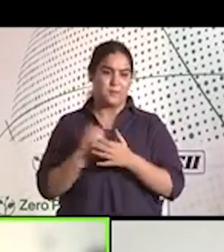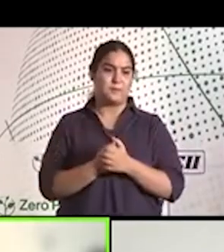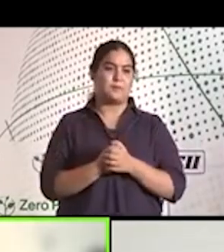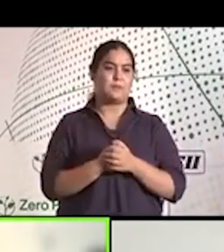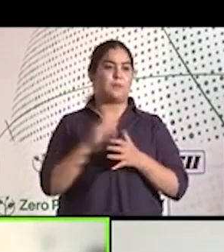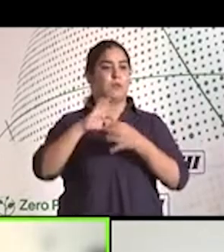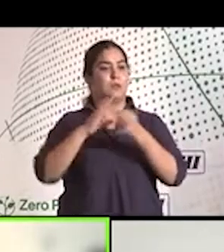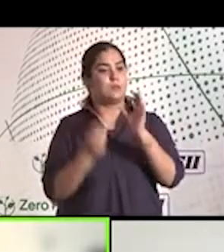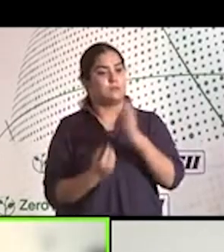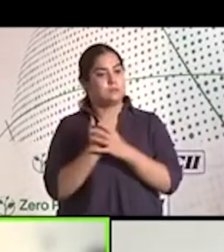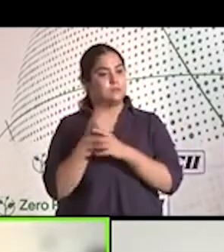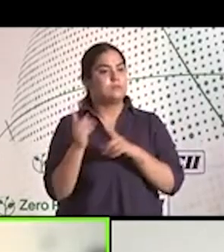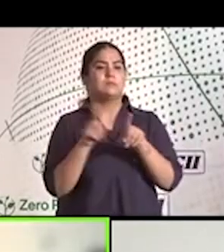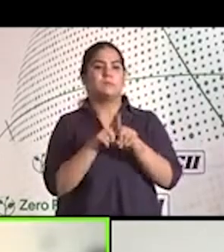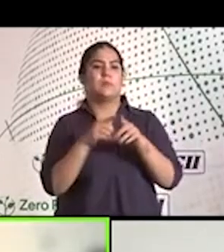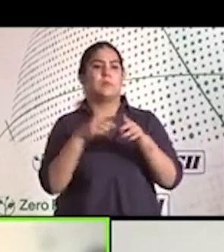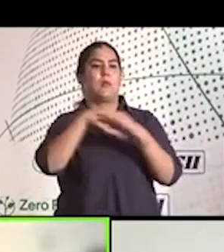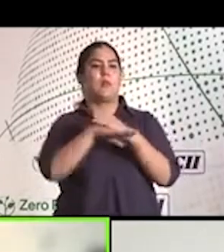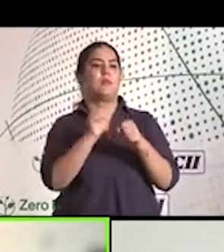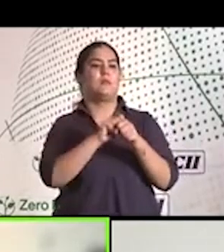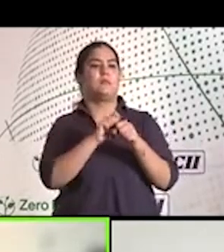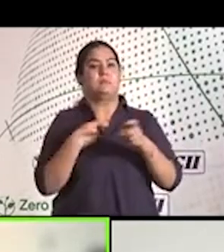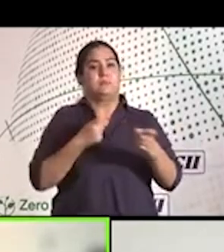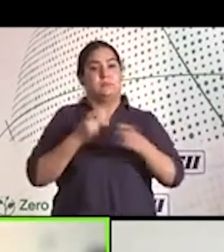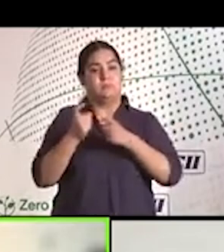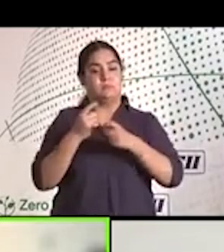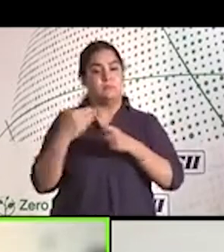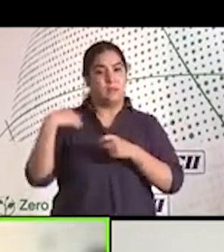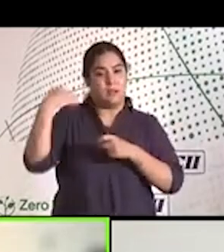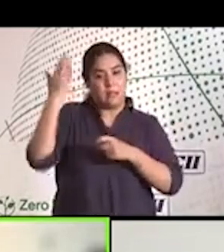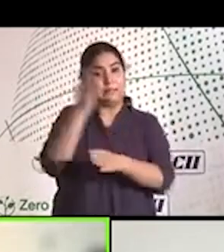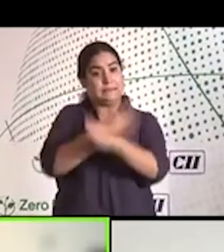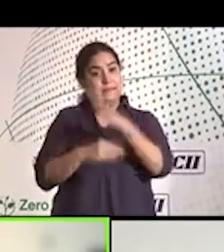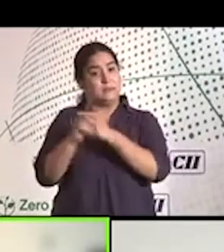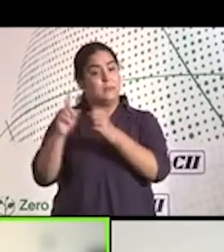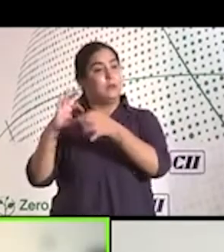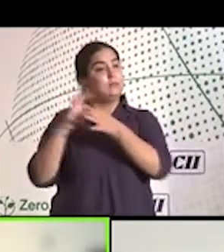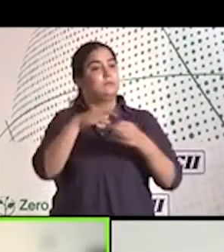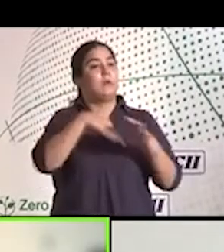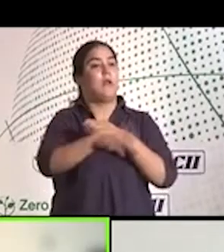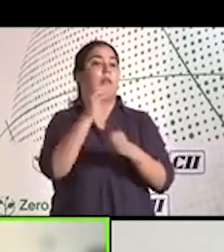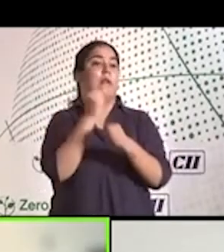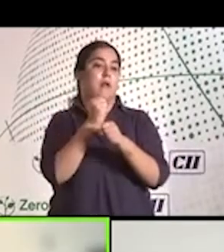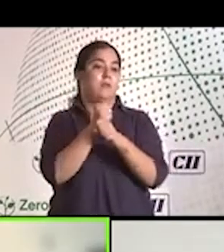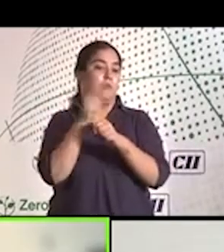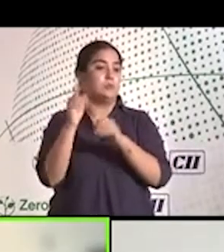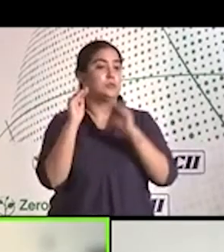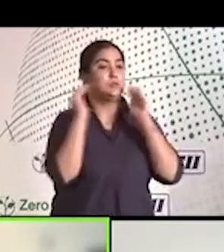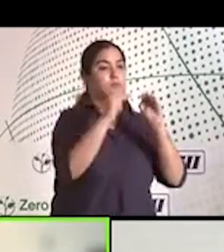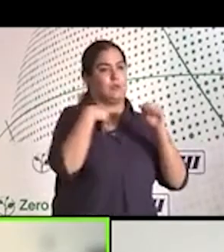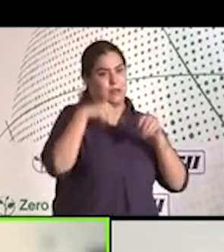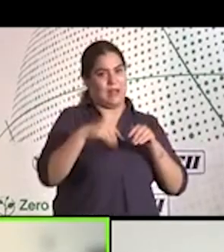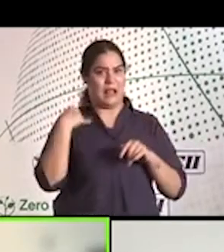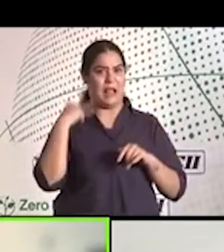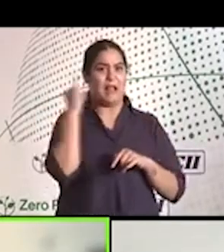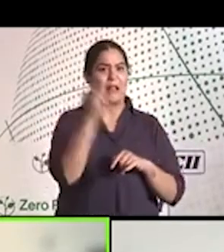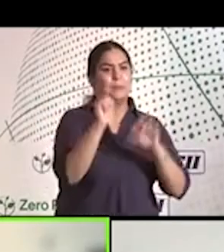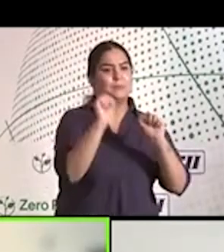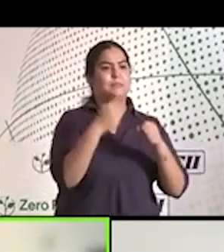the runs and also the membership activities and business development. I was supposed to be there in Delhi today, but thanks to the visa complications,